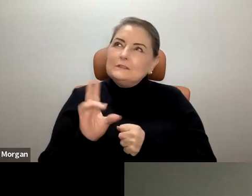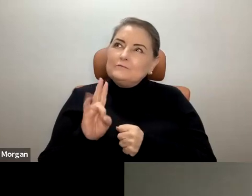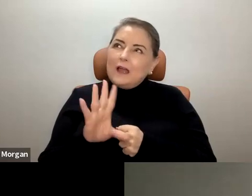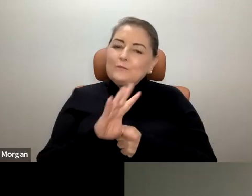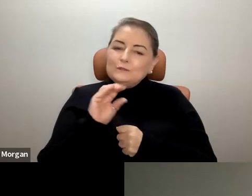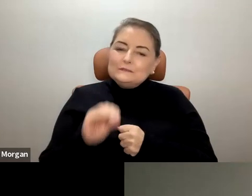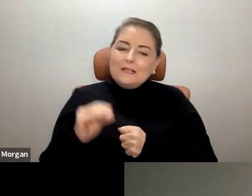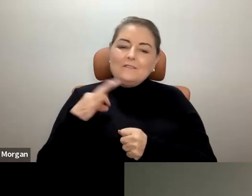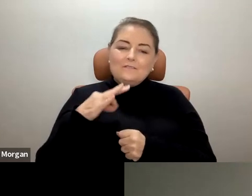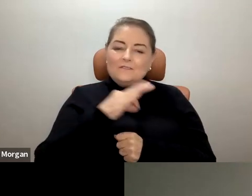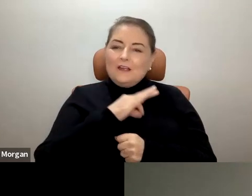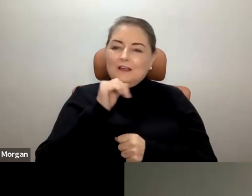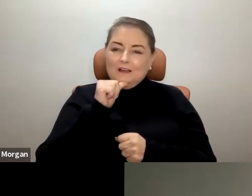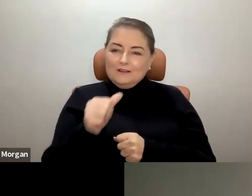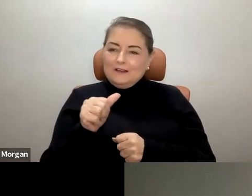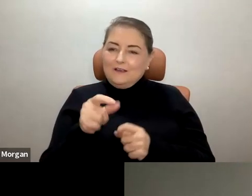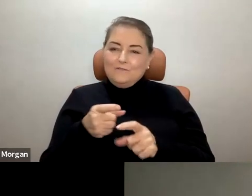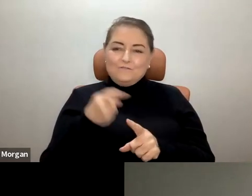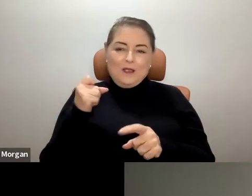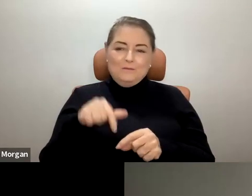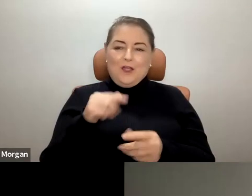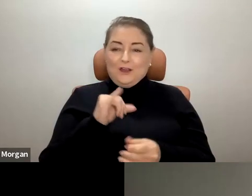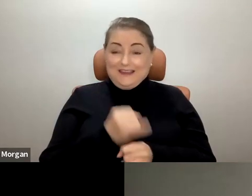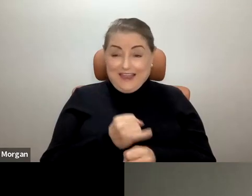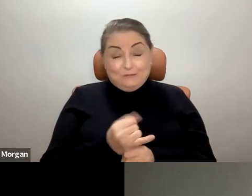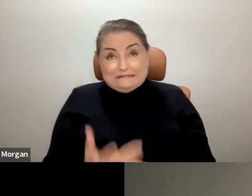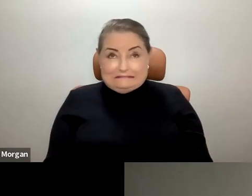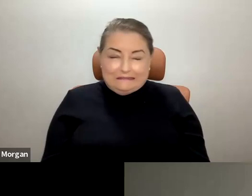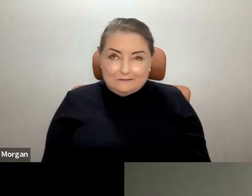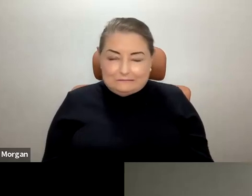faculty aren't actually from our campus. So how do you manage